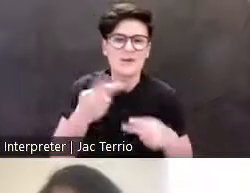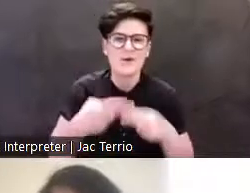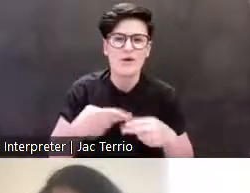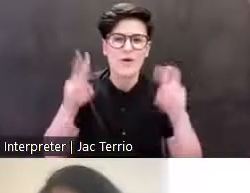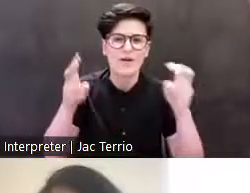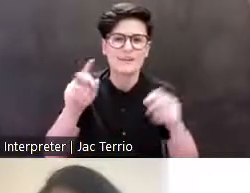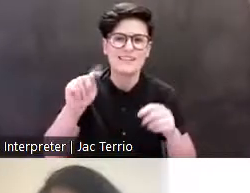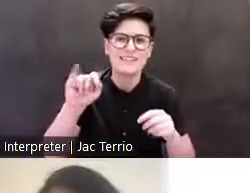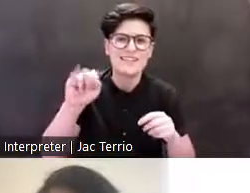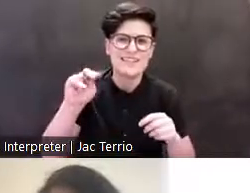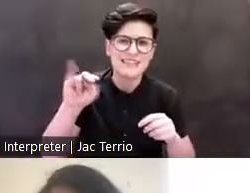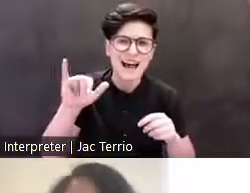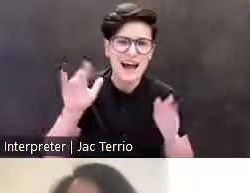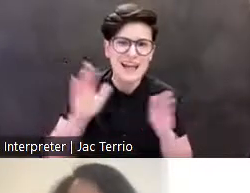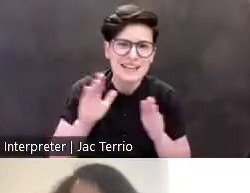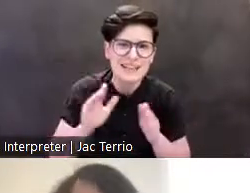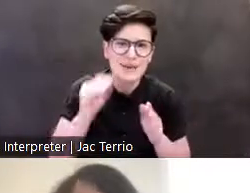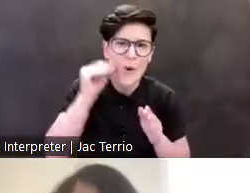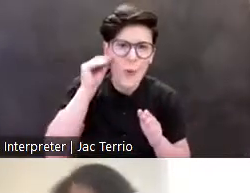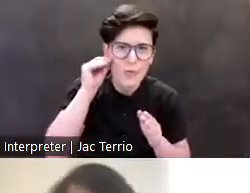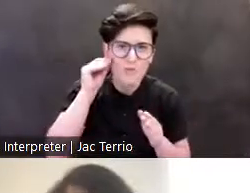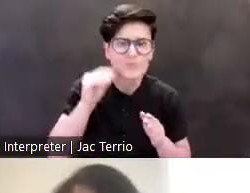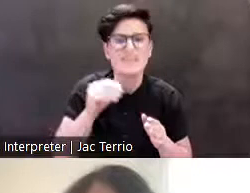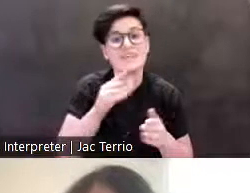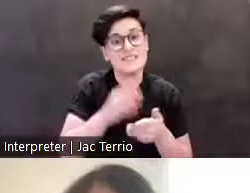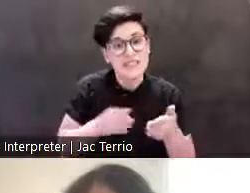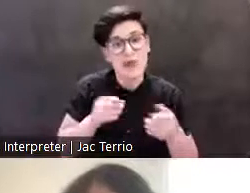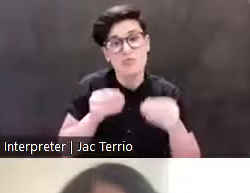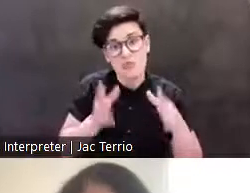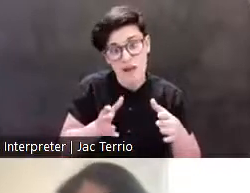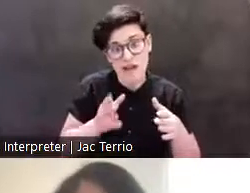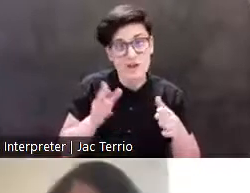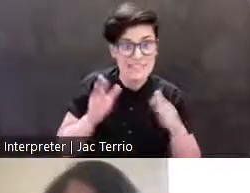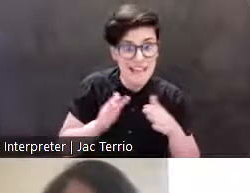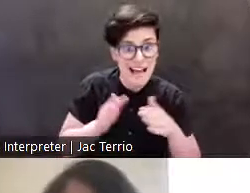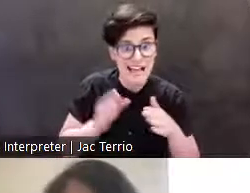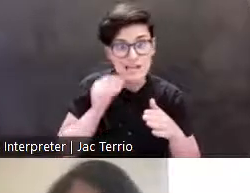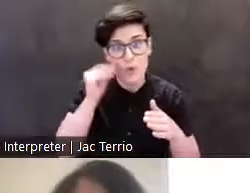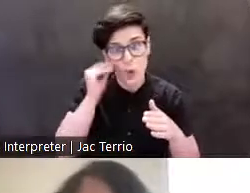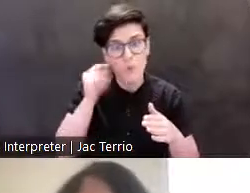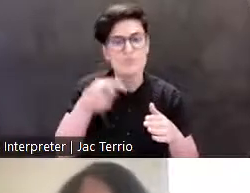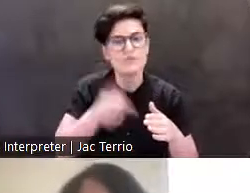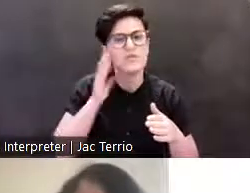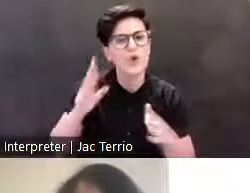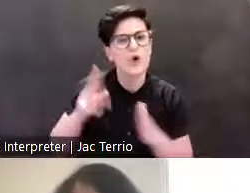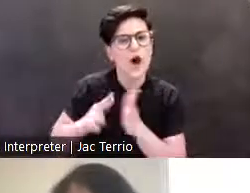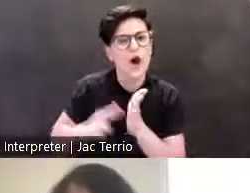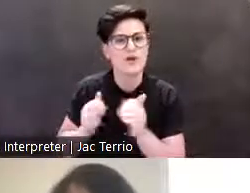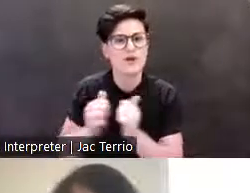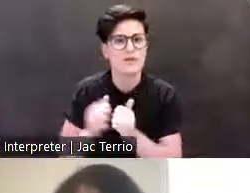There were providers of tiny homes that were contracting with towns to provide the tiny